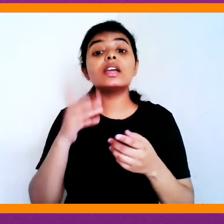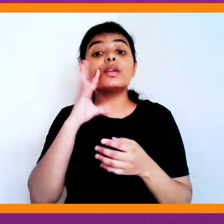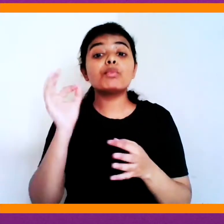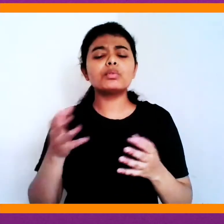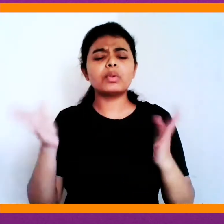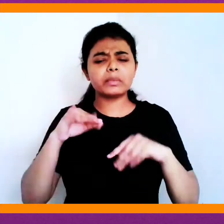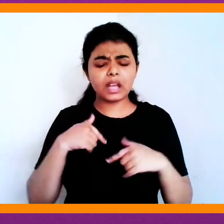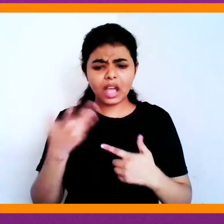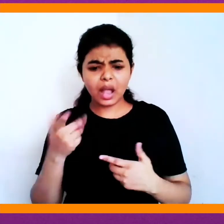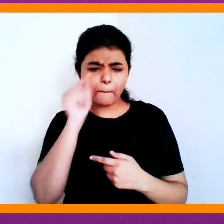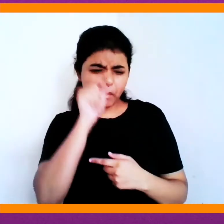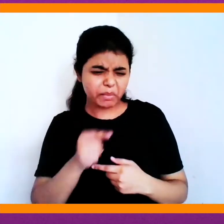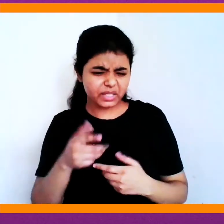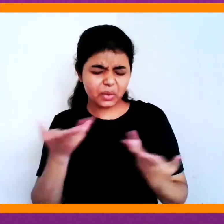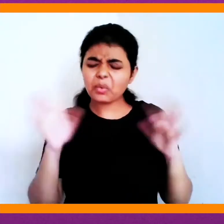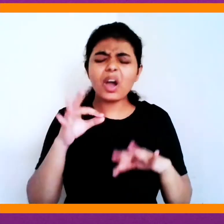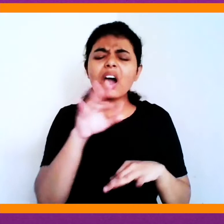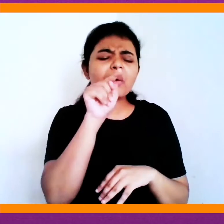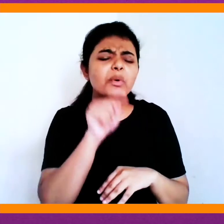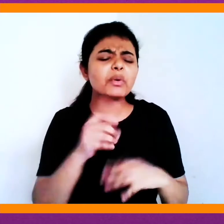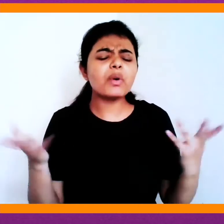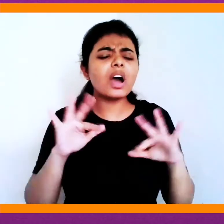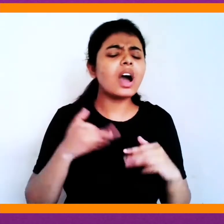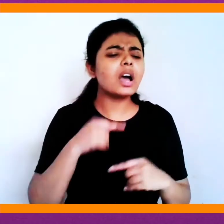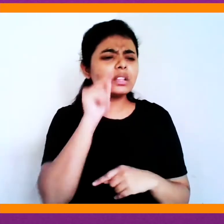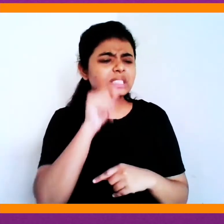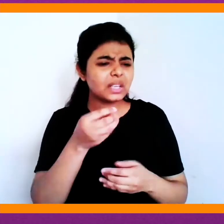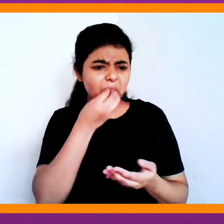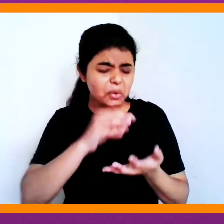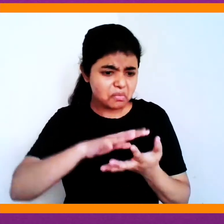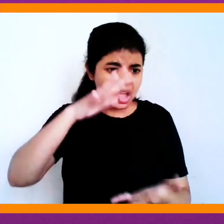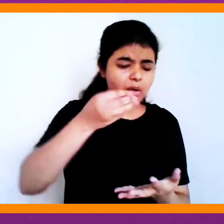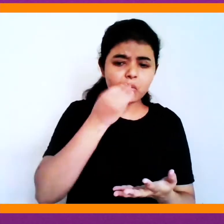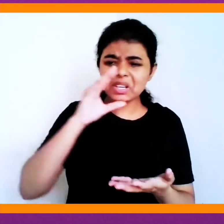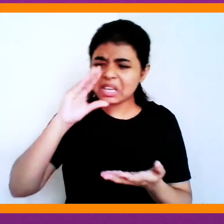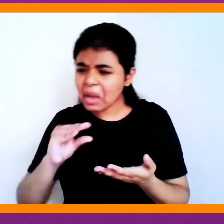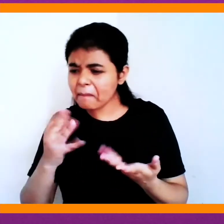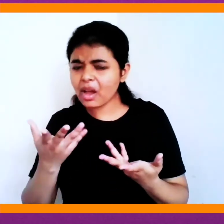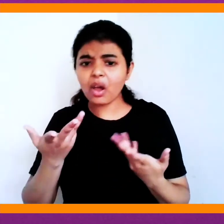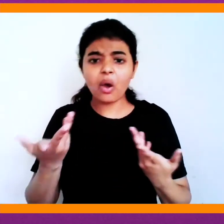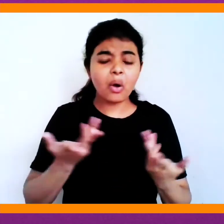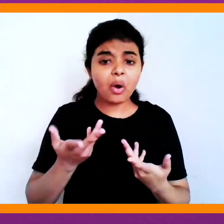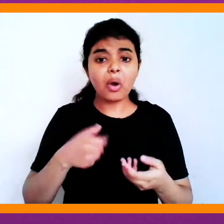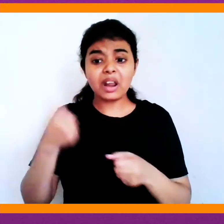cycles for a year see what is delaying them is it your lifestyle is it bad sleeping habits is